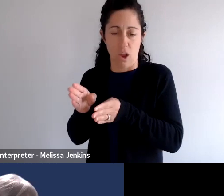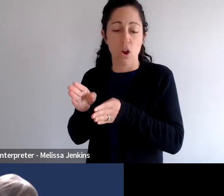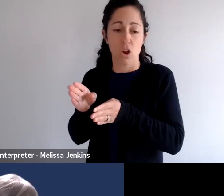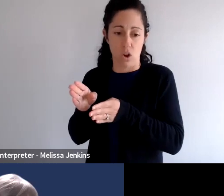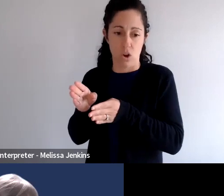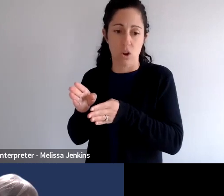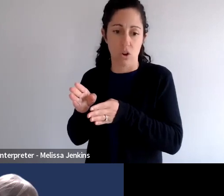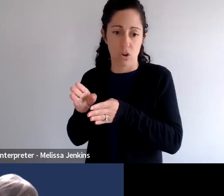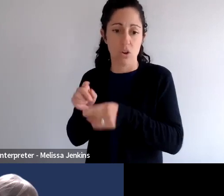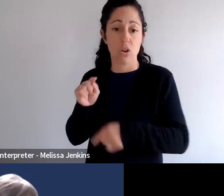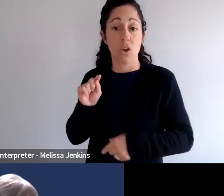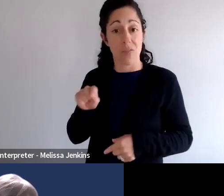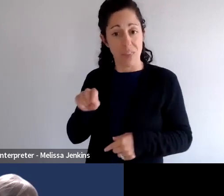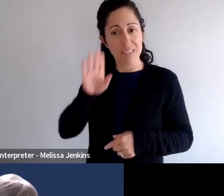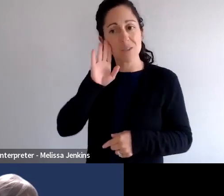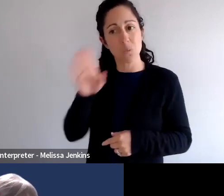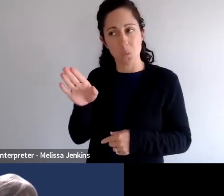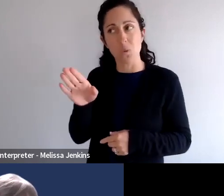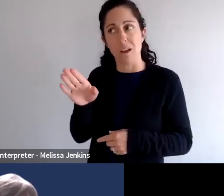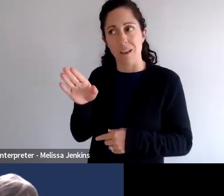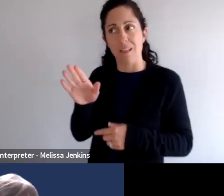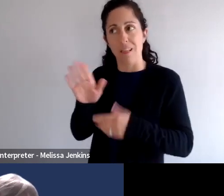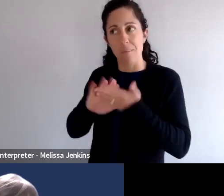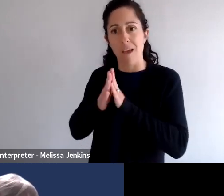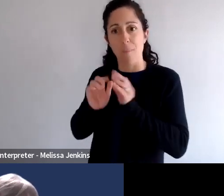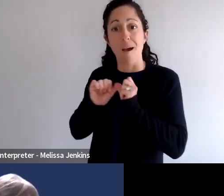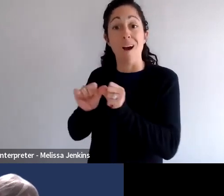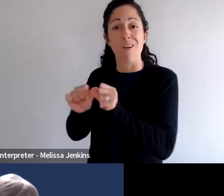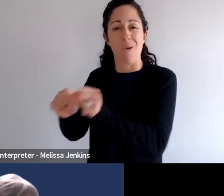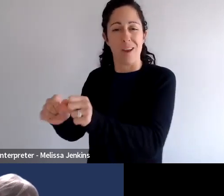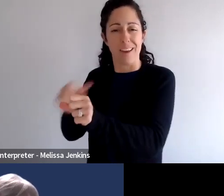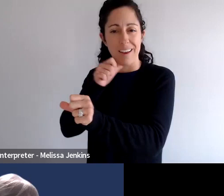know it's going to be an ongoing it's not going to be a one-off you know you answer your put in